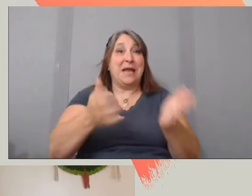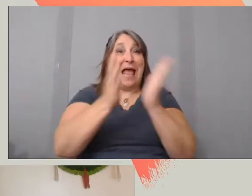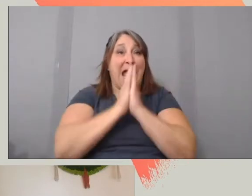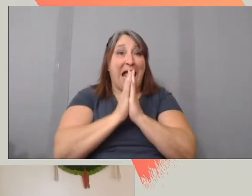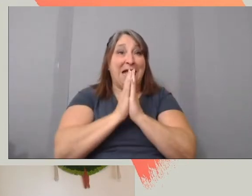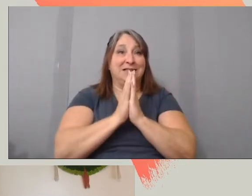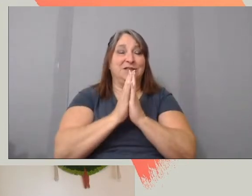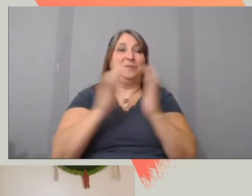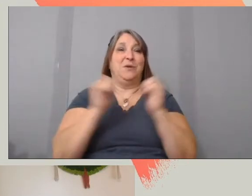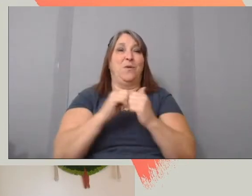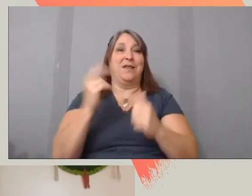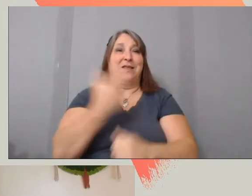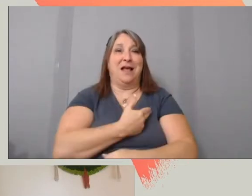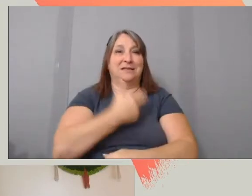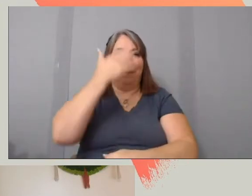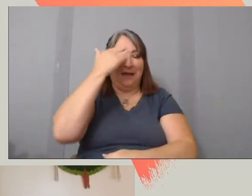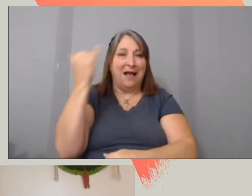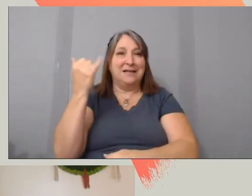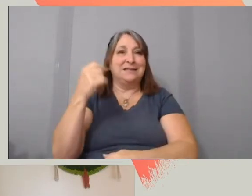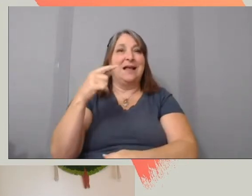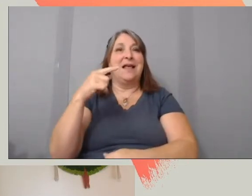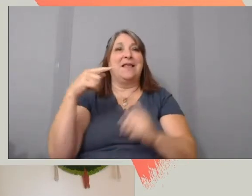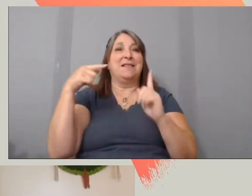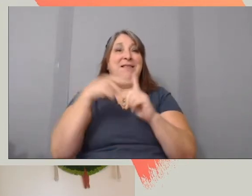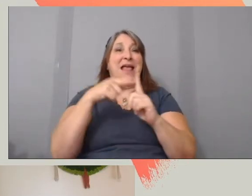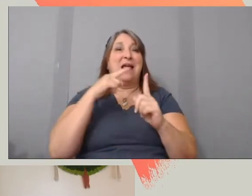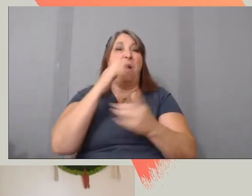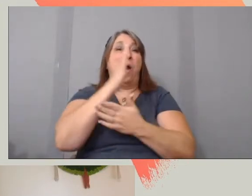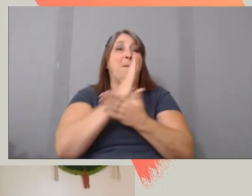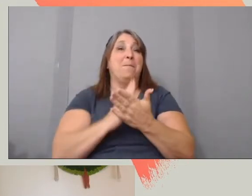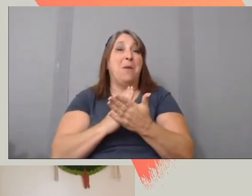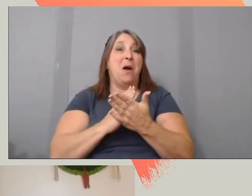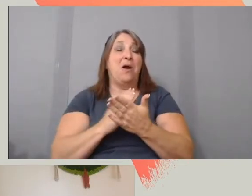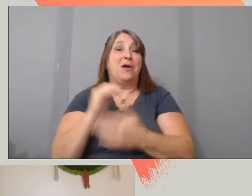because they are part of a movement of organizing